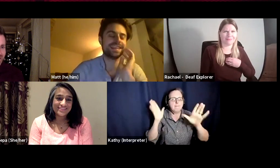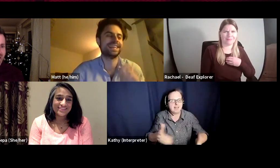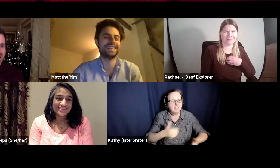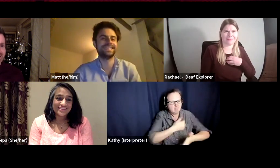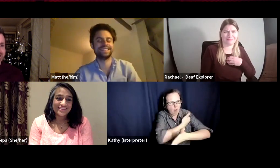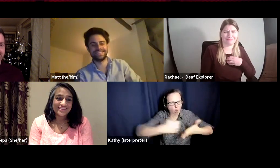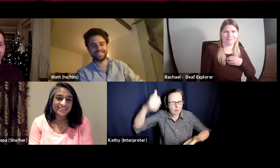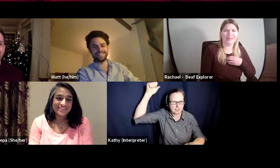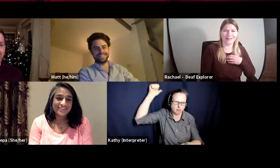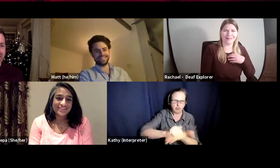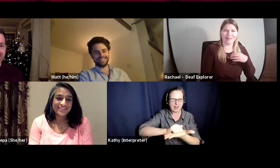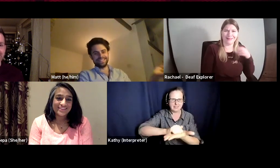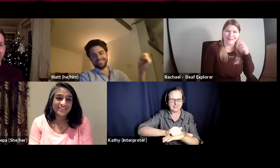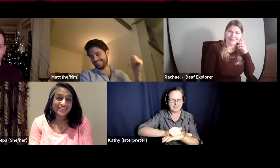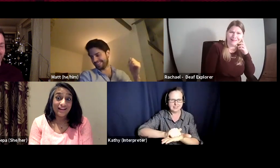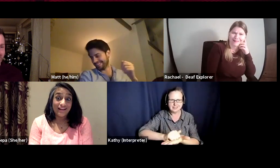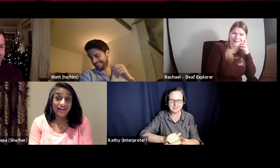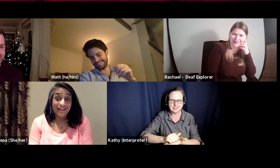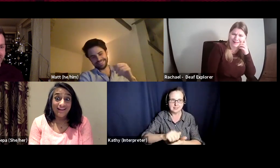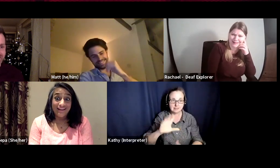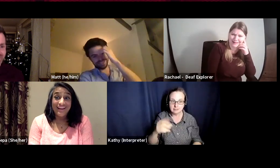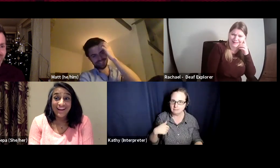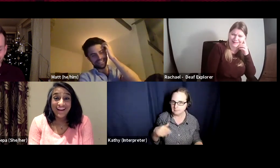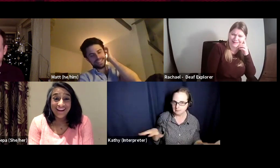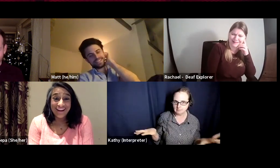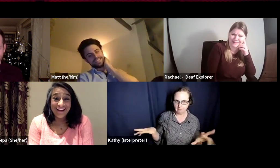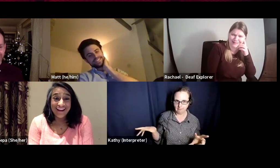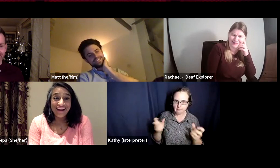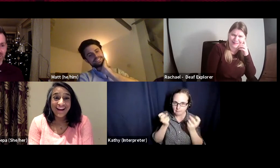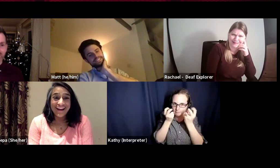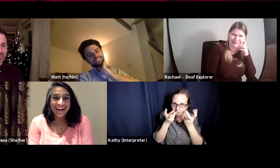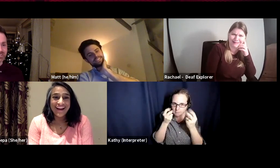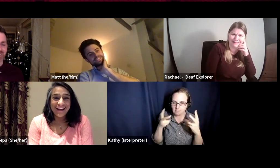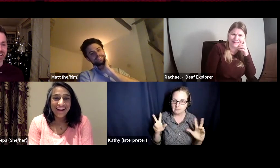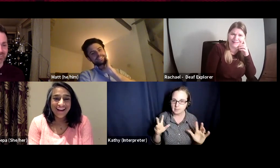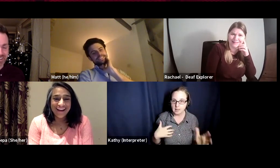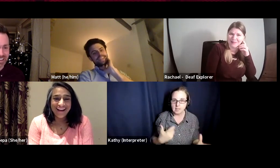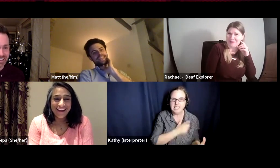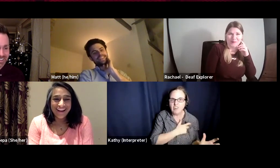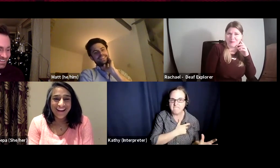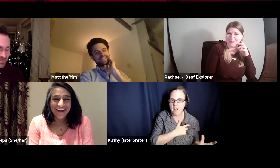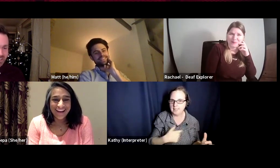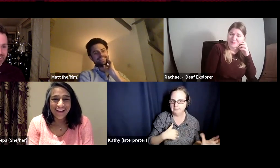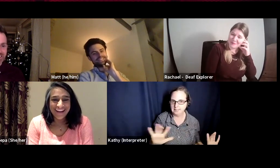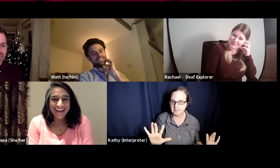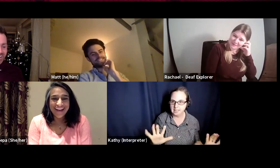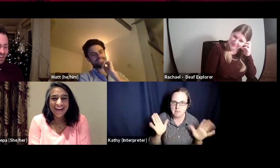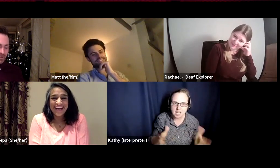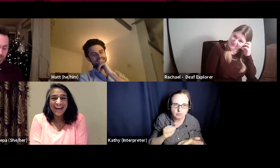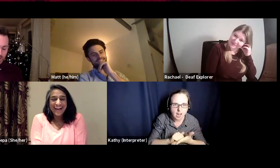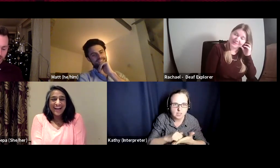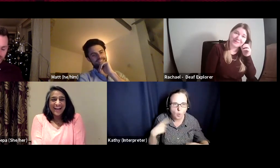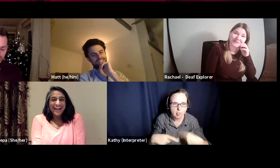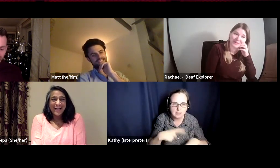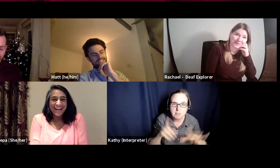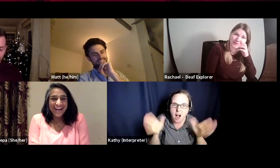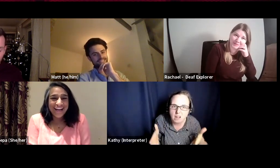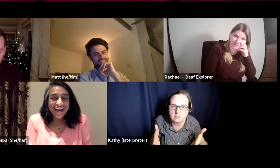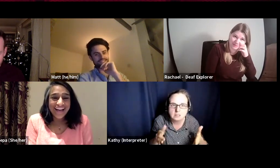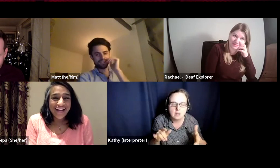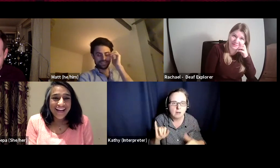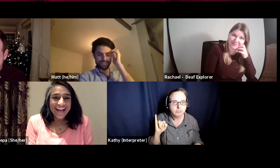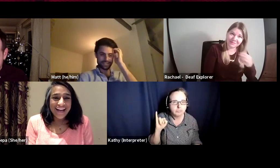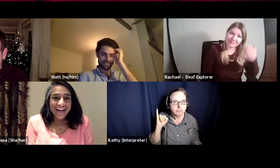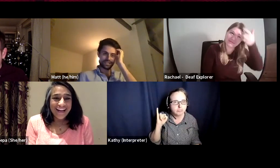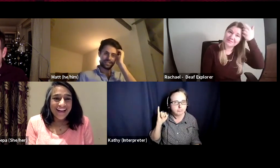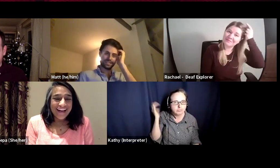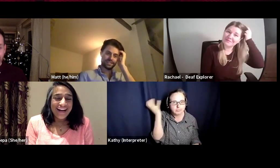And that has terrified me for most of my career! Because yes, because I feel like I